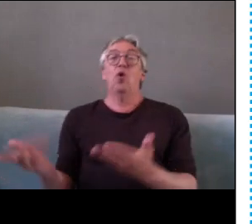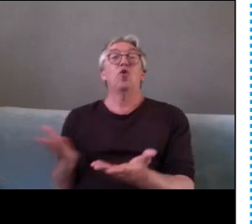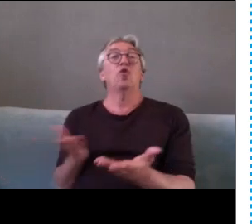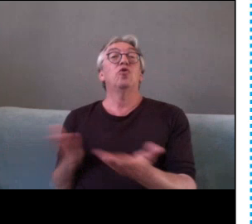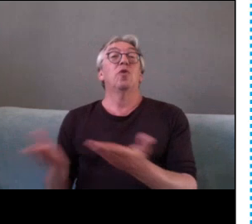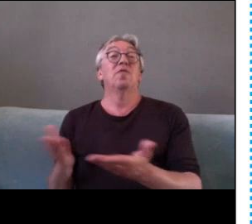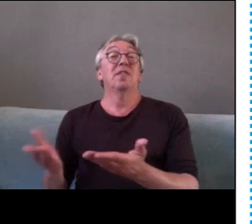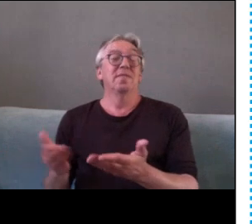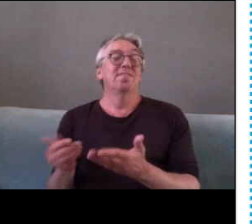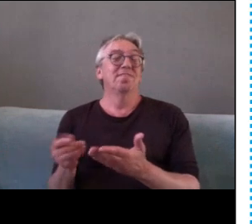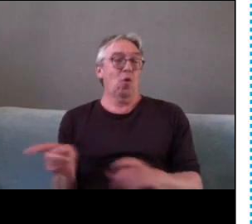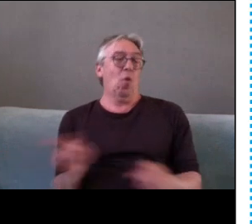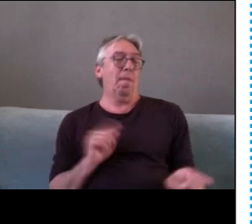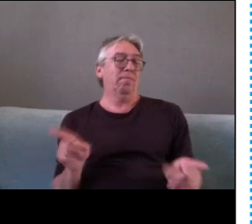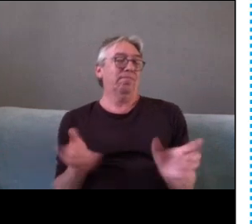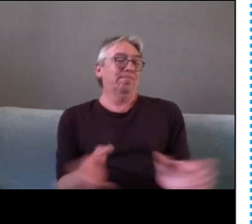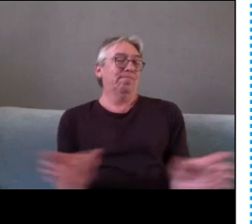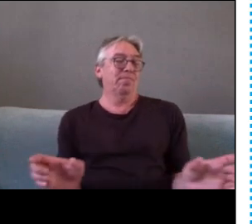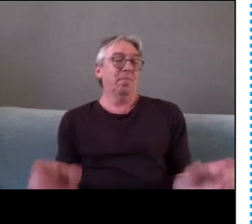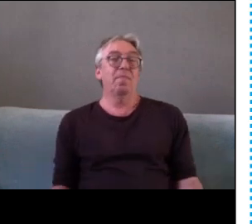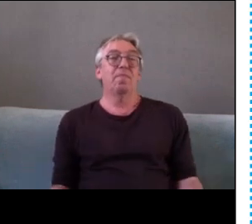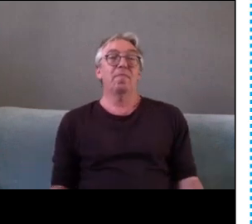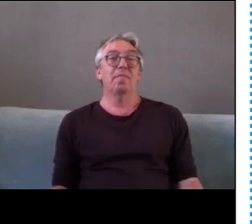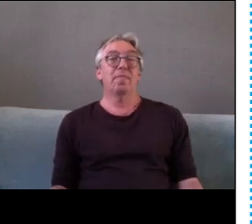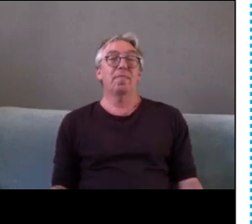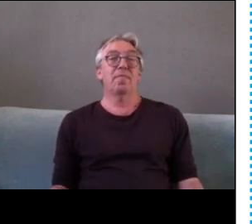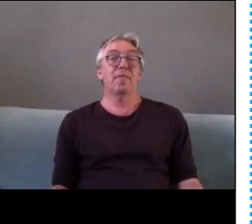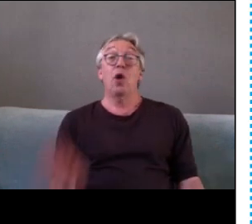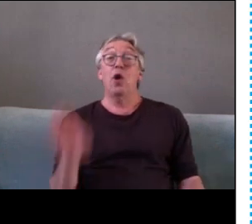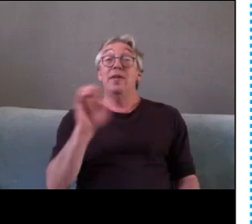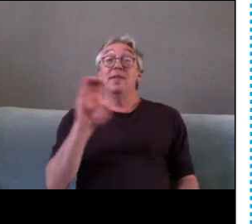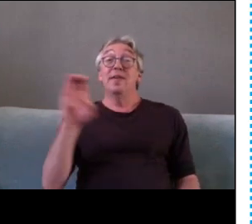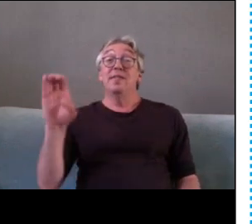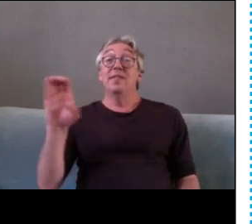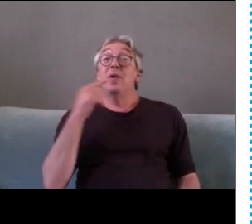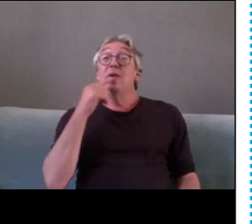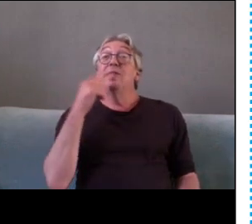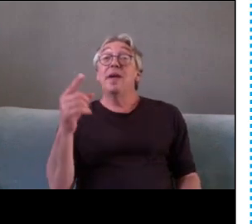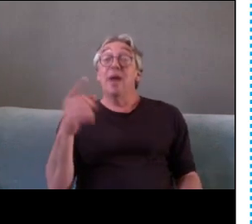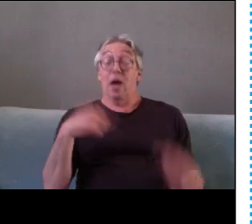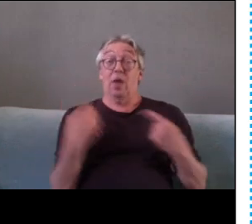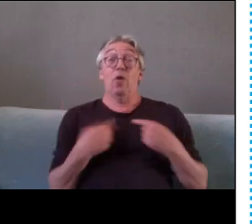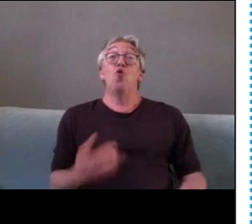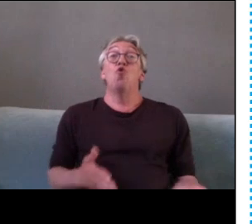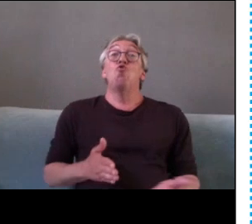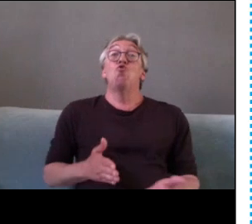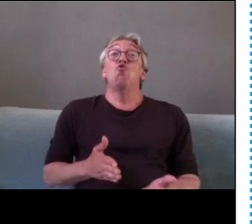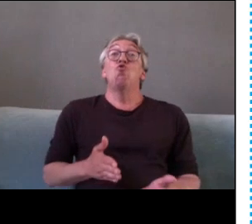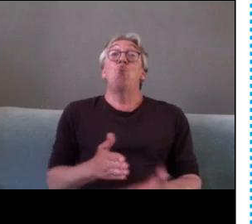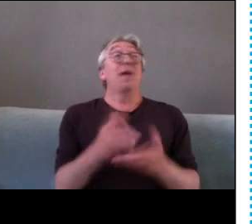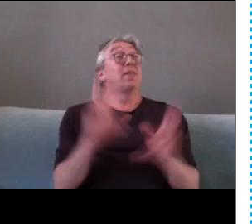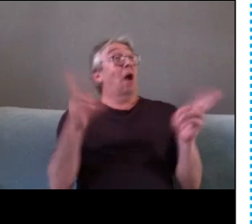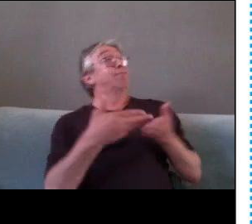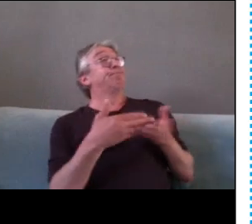access to terminal equipment which should be accessible for them. And here we're talking about mainstream technologies,